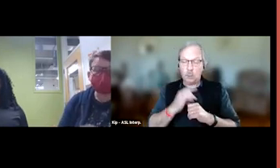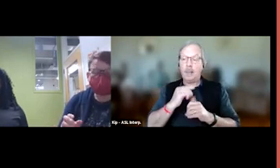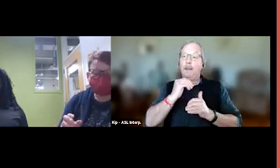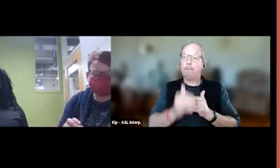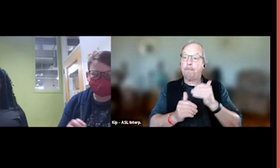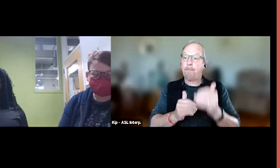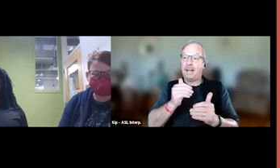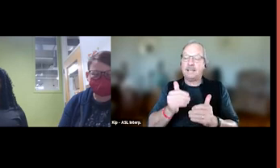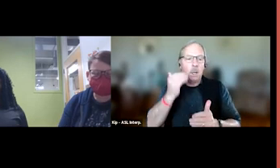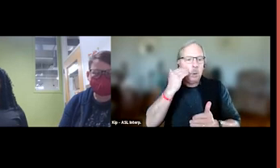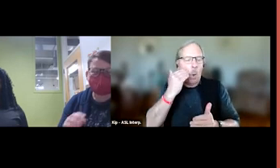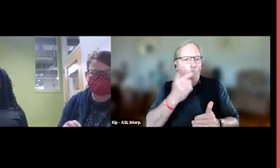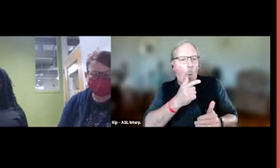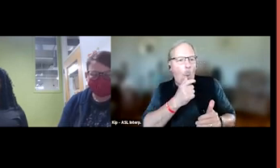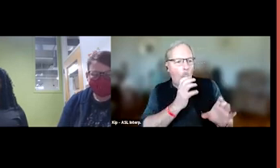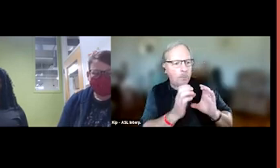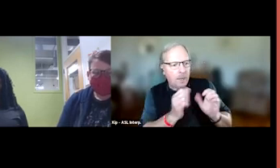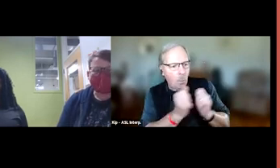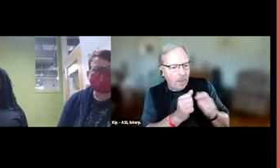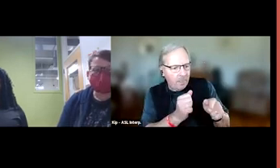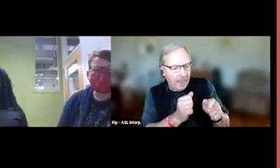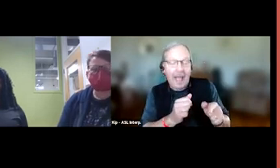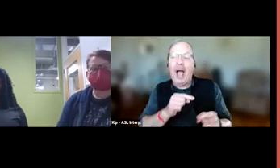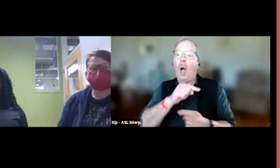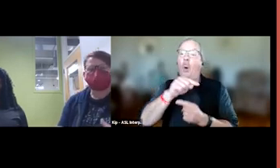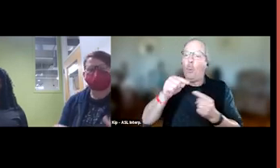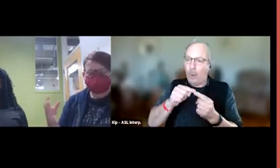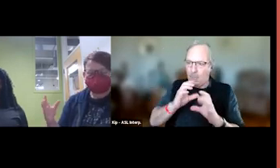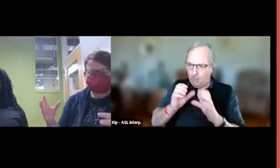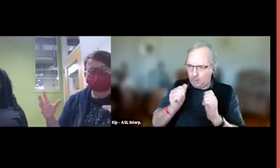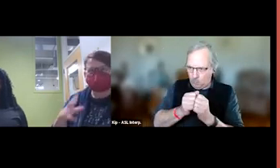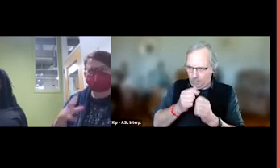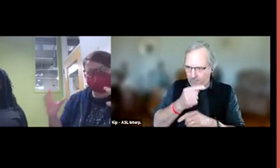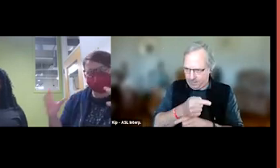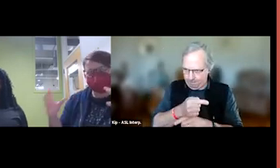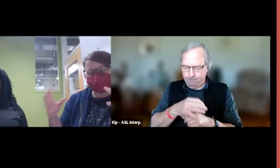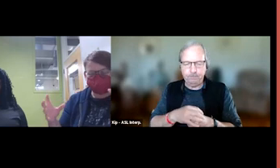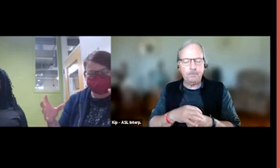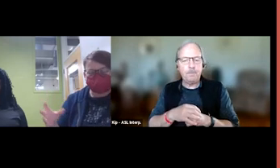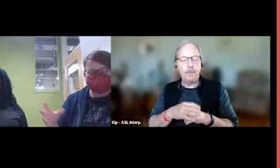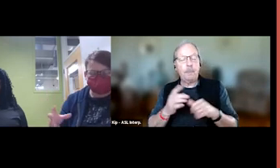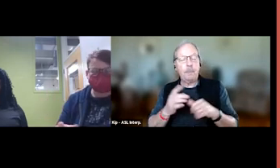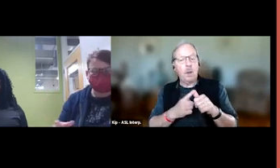who to communicate with and when. And I think kind of first to start using the process,